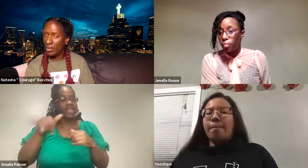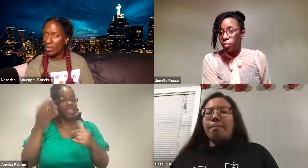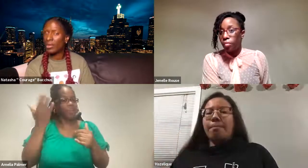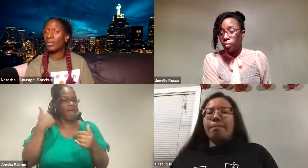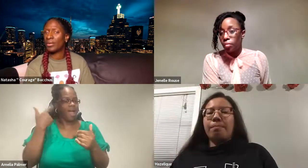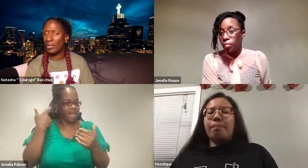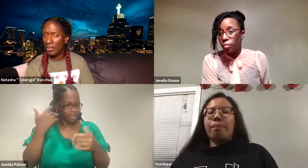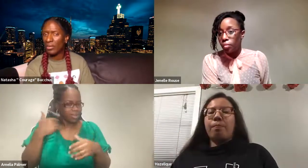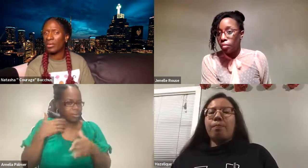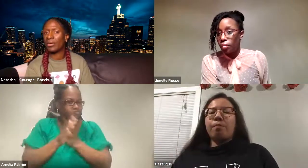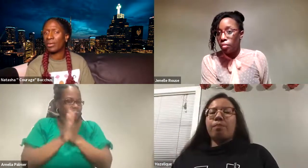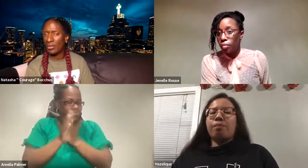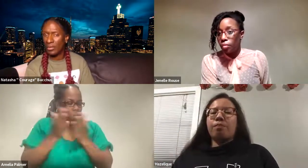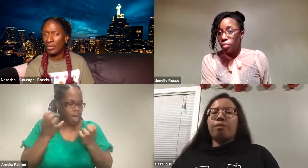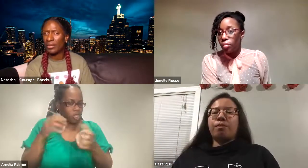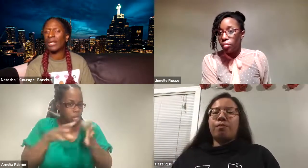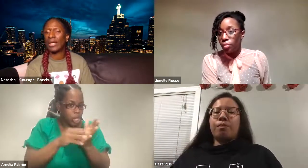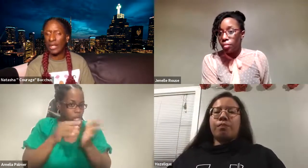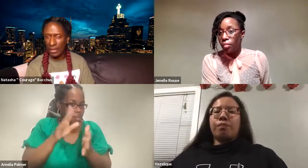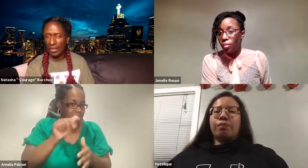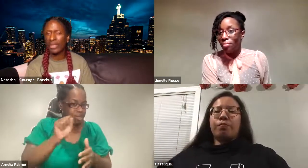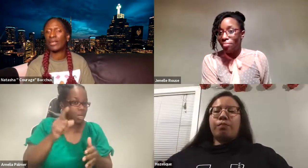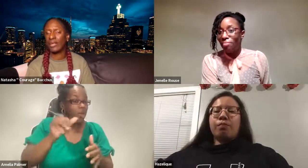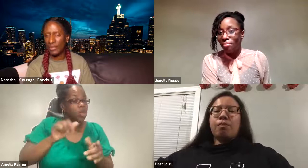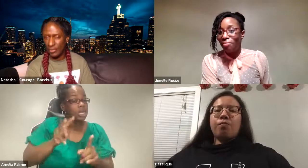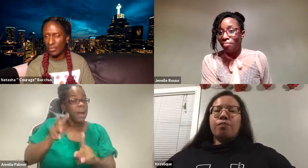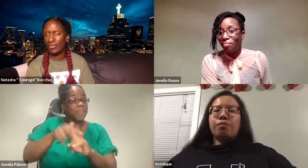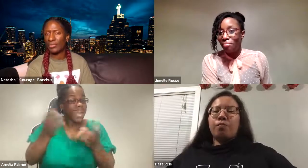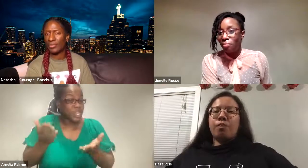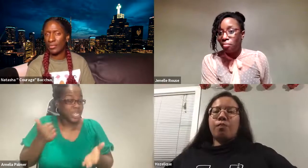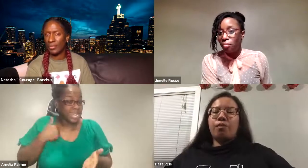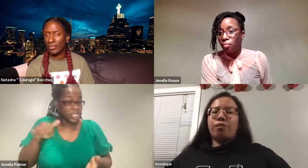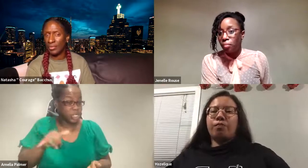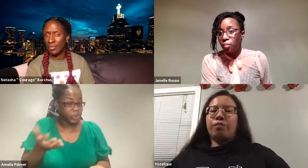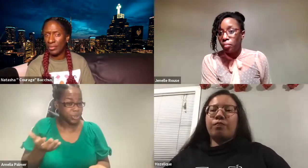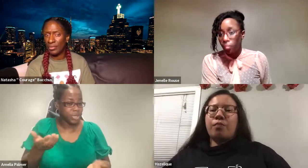more awareness and preservation of that language. and i remember i wanted to learn about BASL